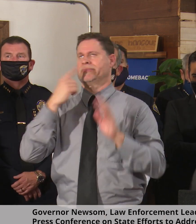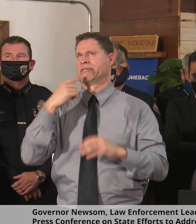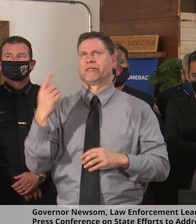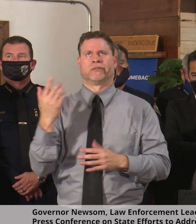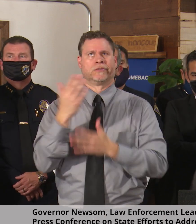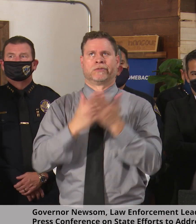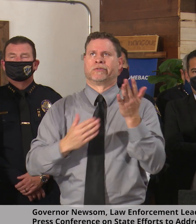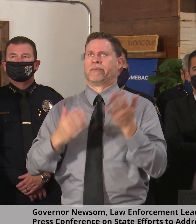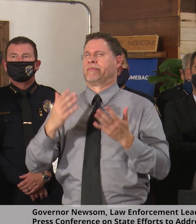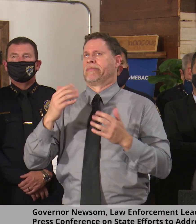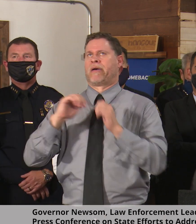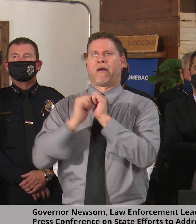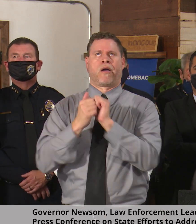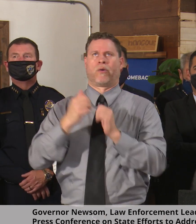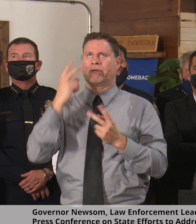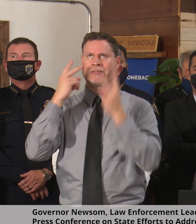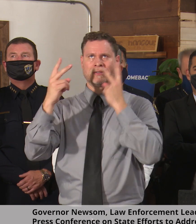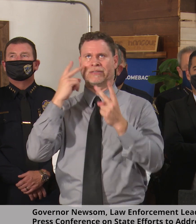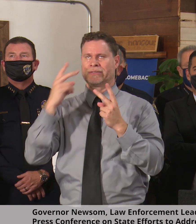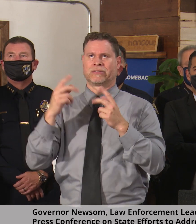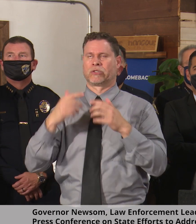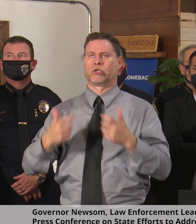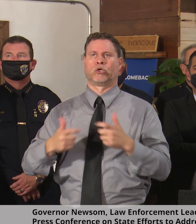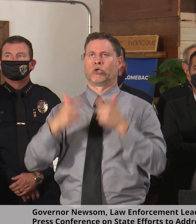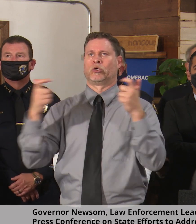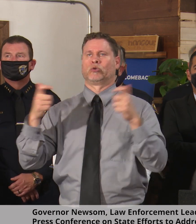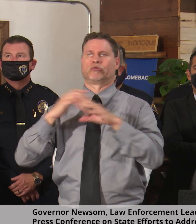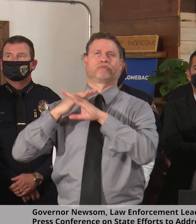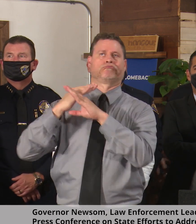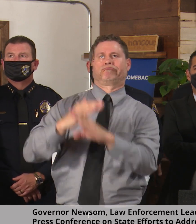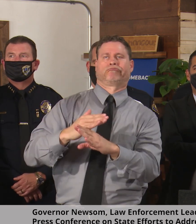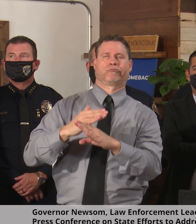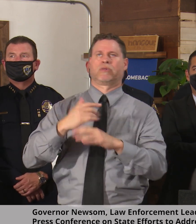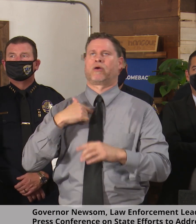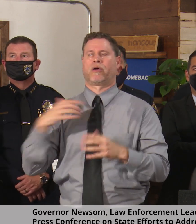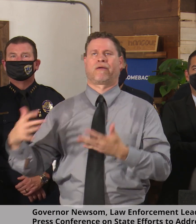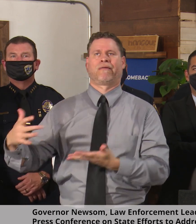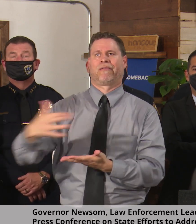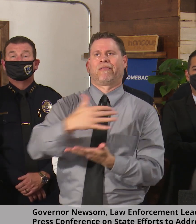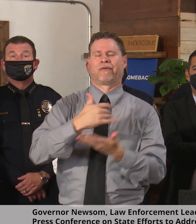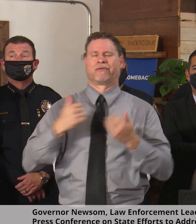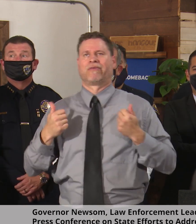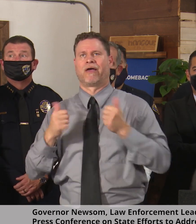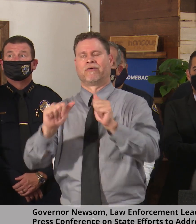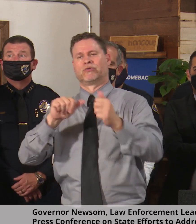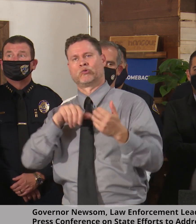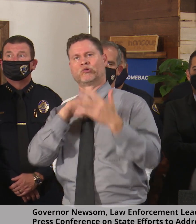how there's we're going to see huge impediment to our collective effort to address these organized